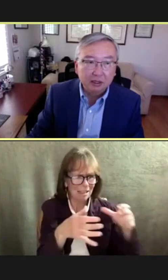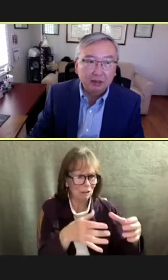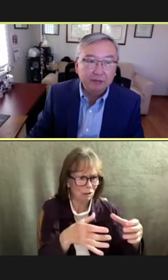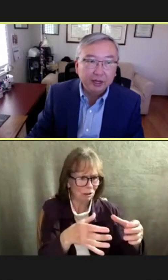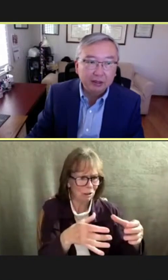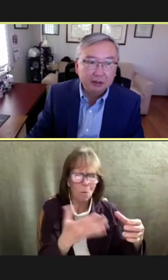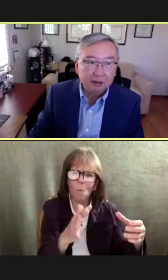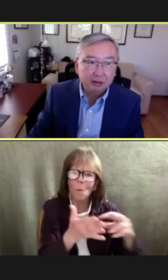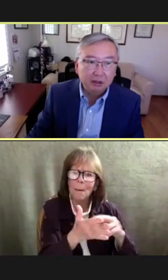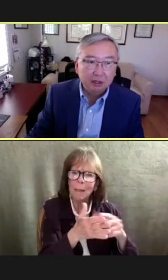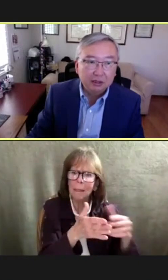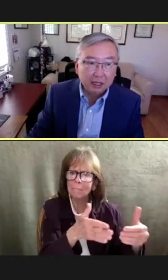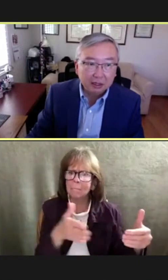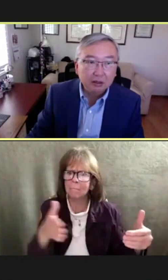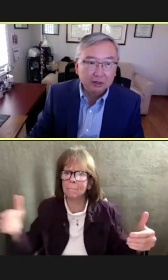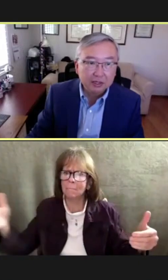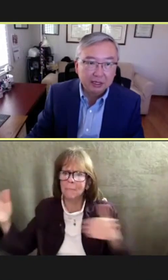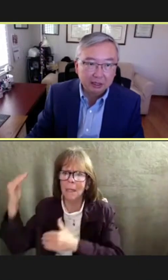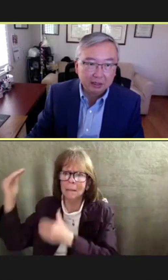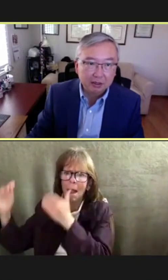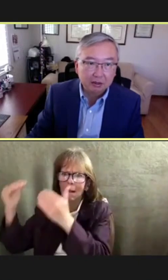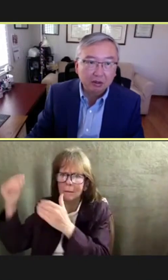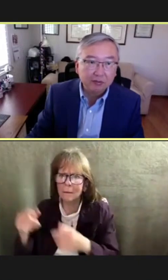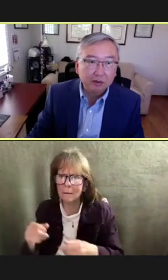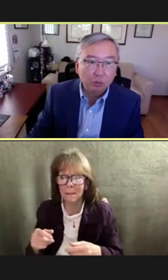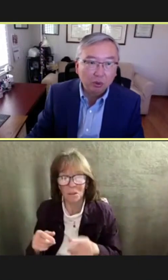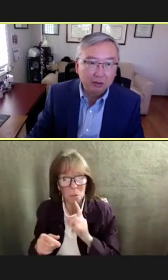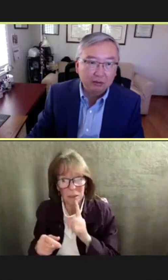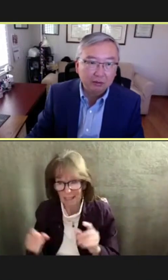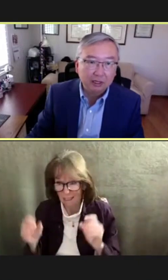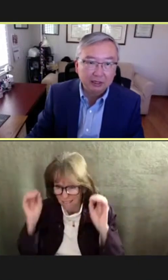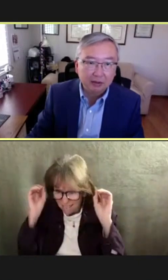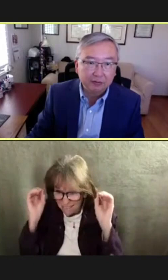In fact, none of the studies, not even one,